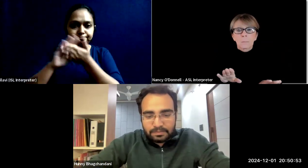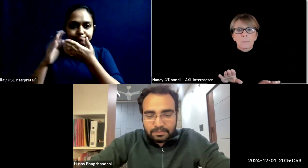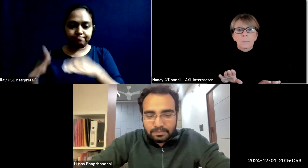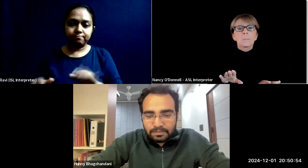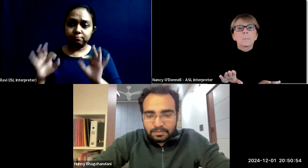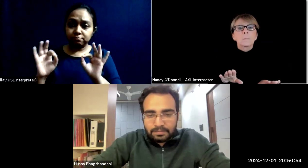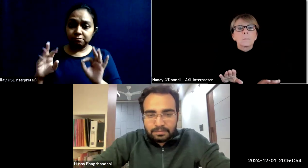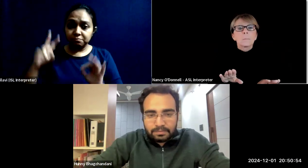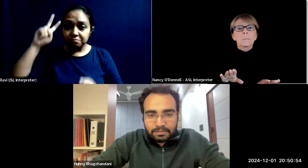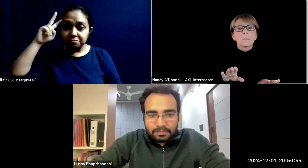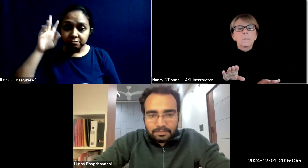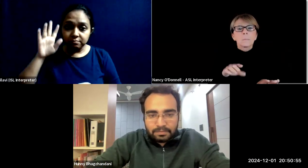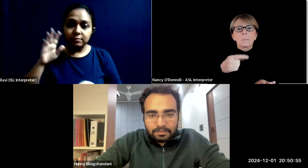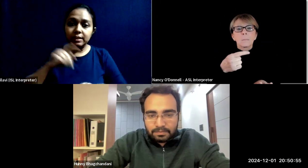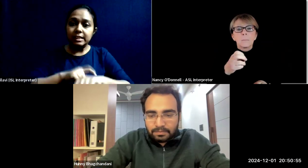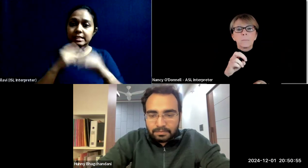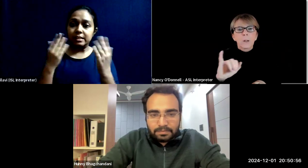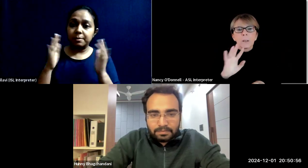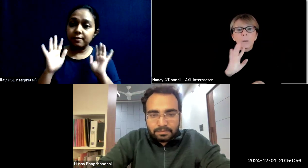So we have 10 minutes left everyone.